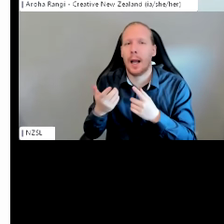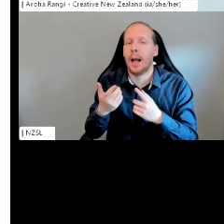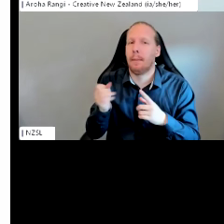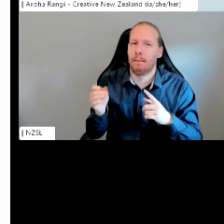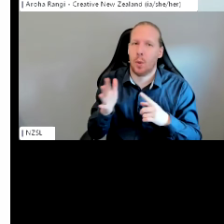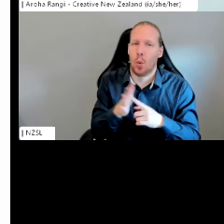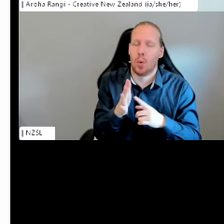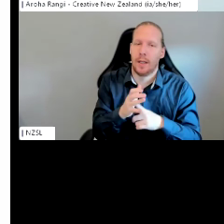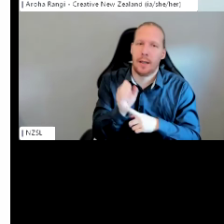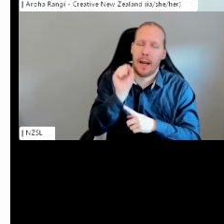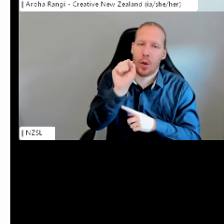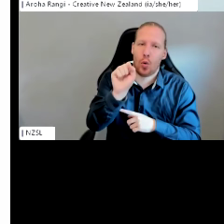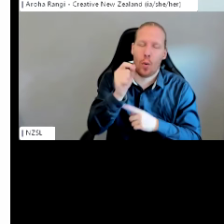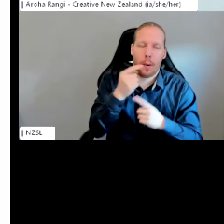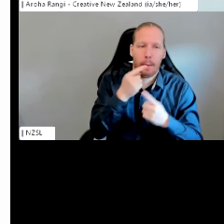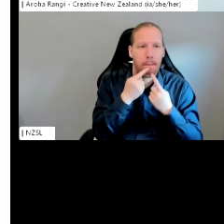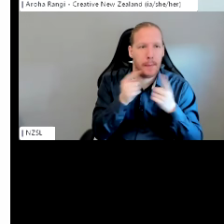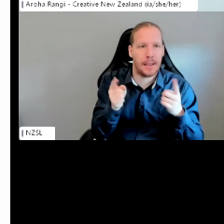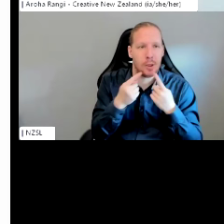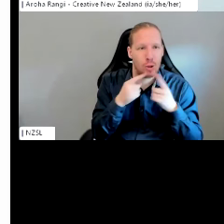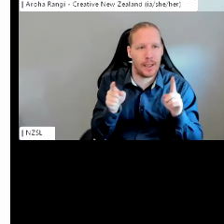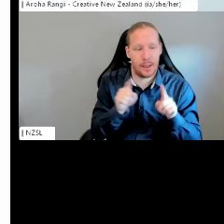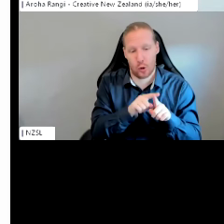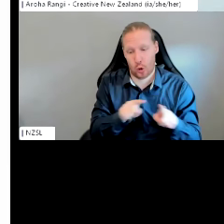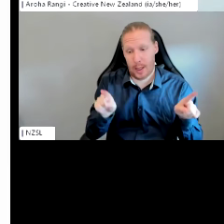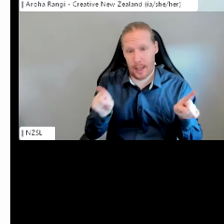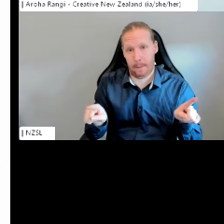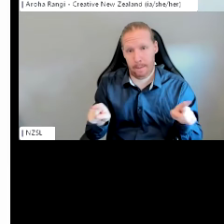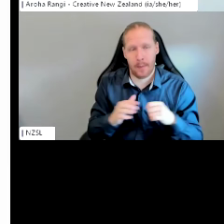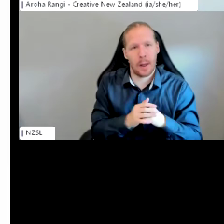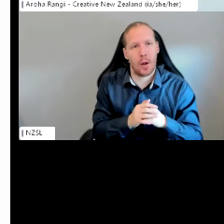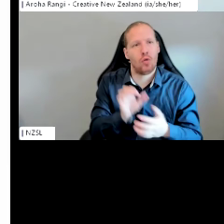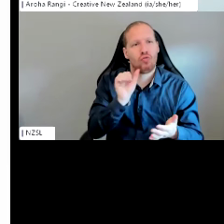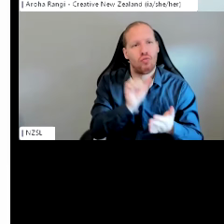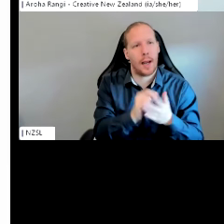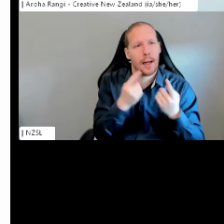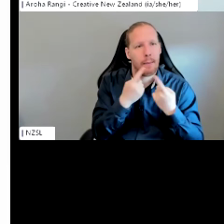you you're trying to support. Putting the right messages in the right channels aimed at the right